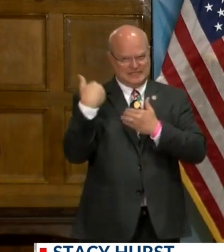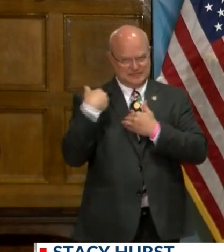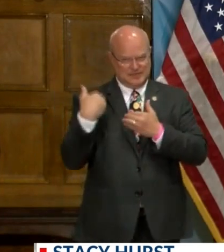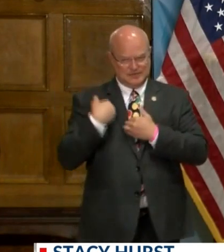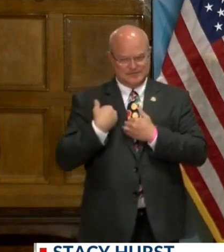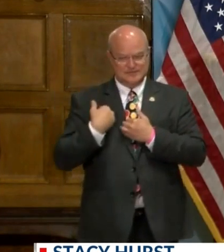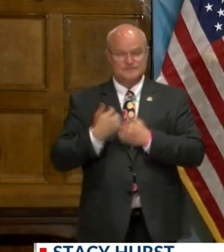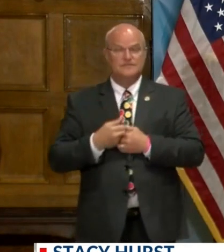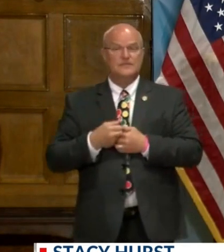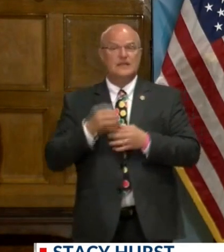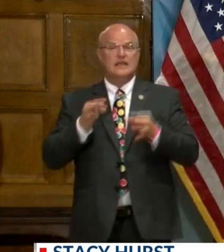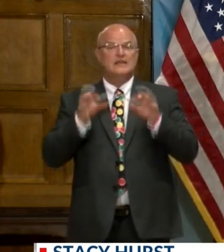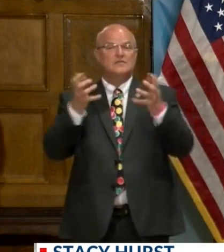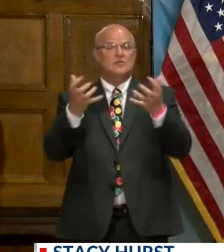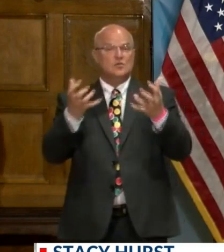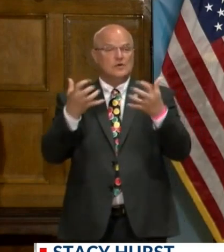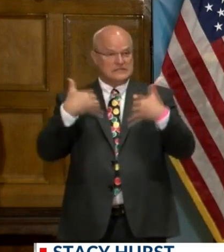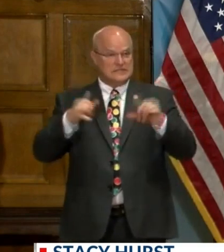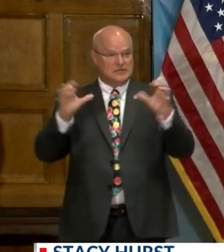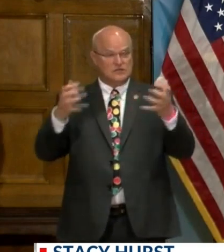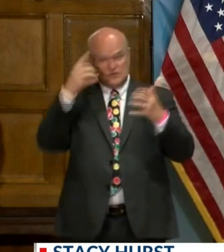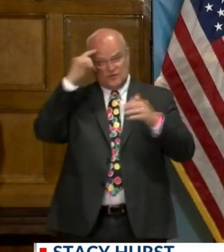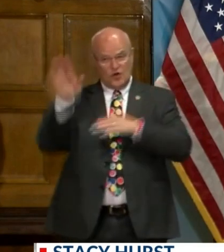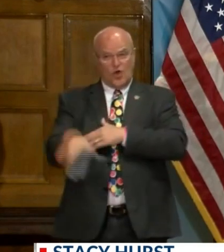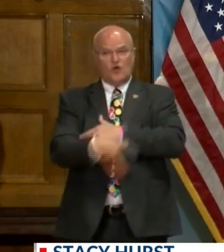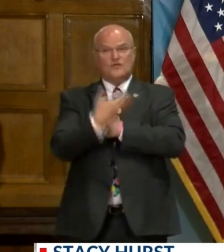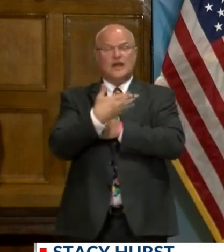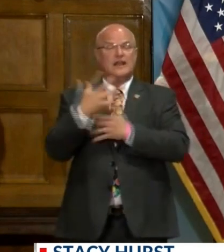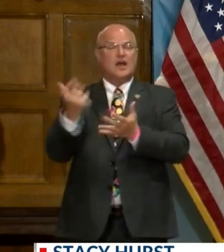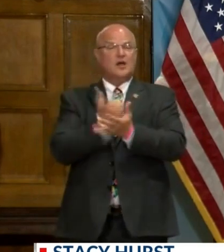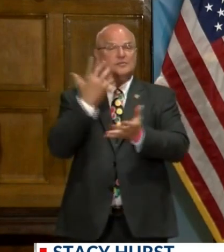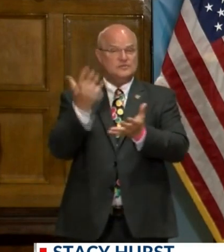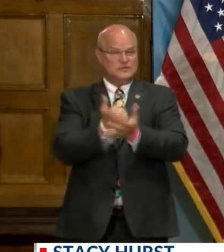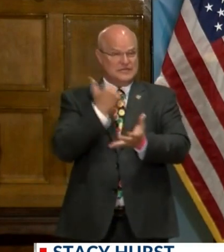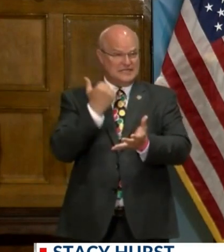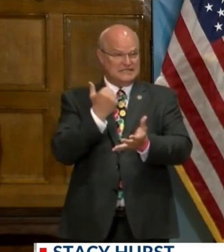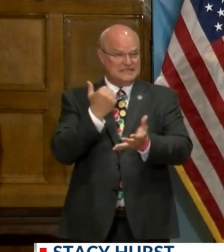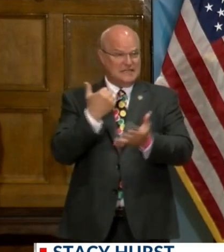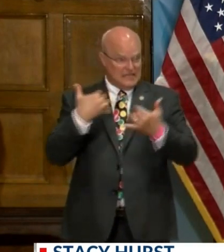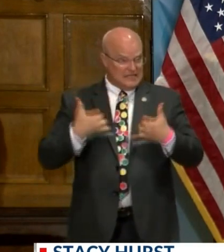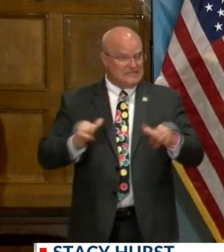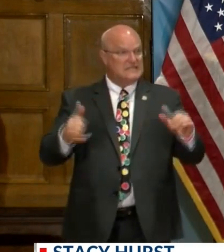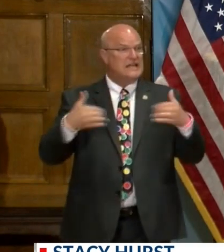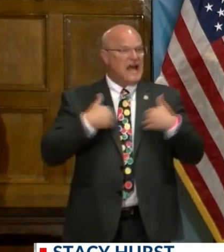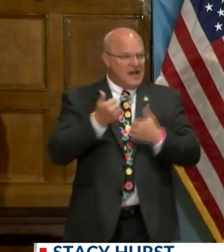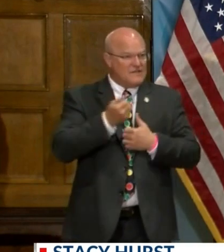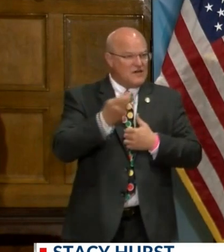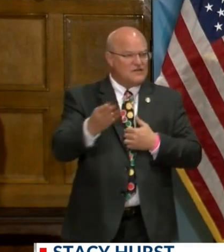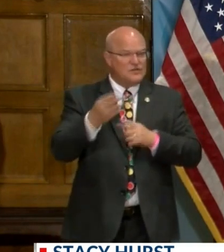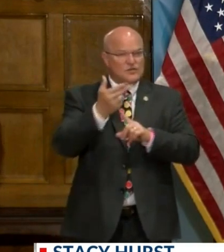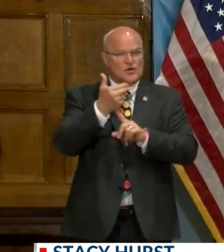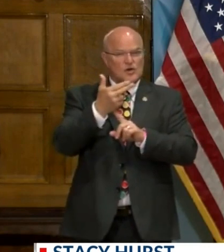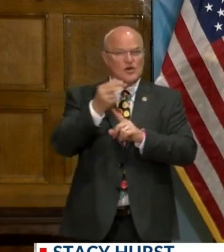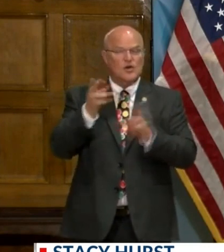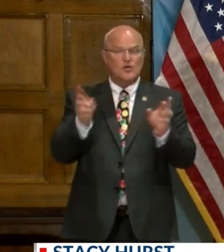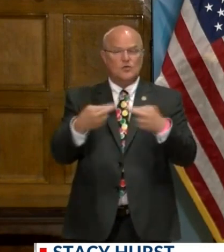BELOVED STATE PARKS SO ENCOURAGE YOU ALL TO USE YOUR STATE PARKS